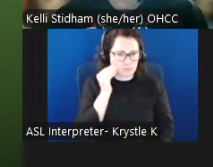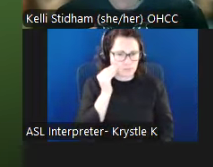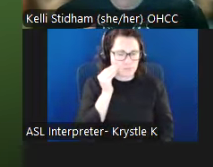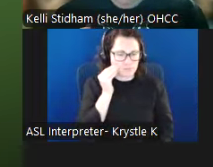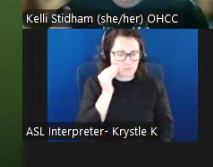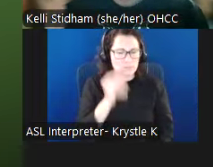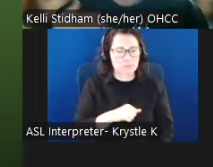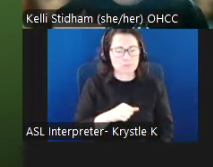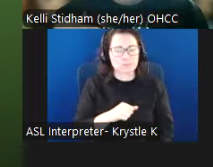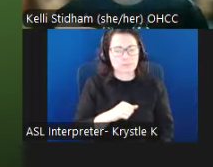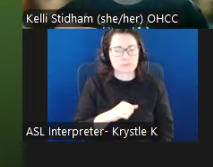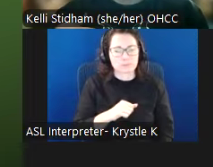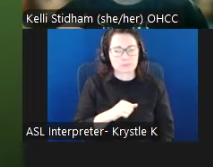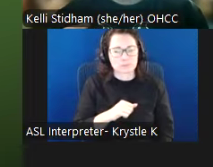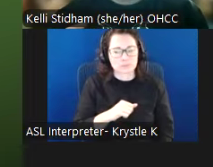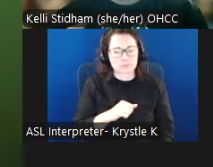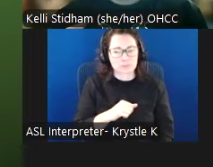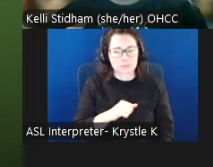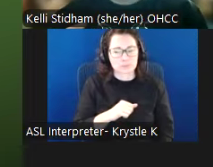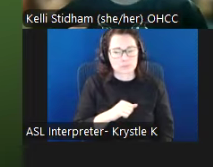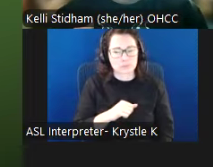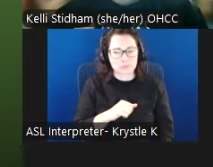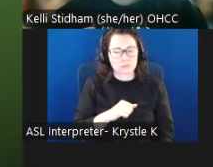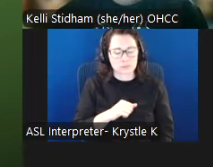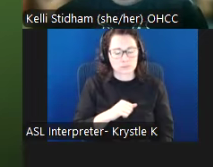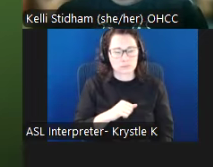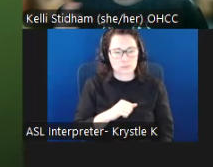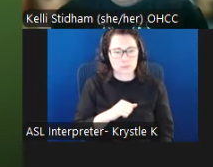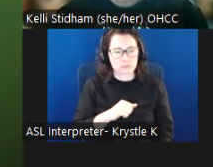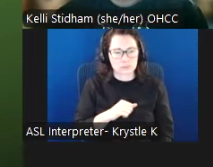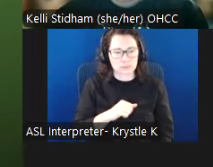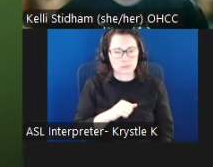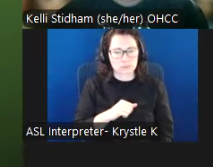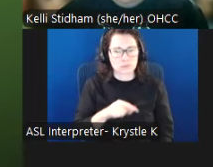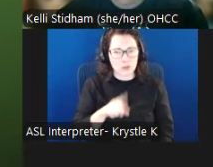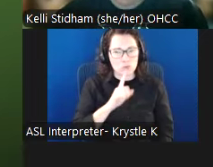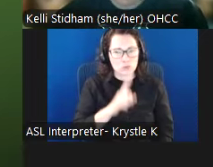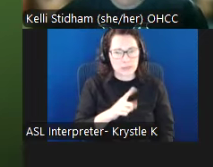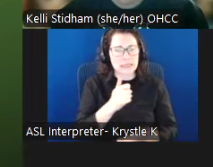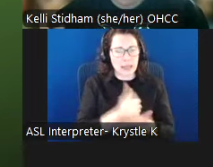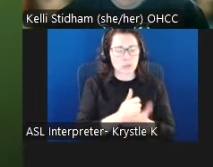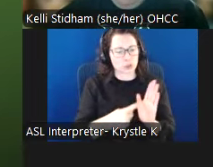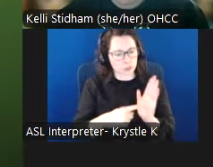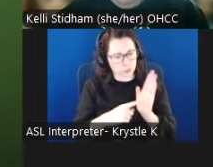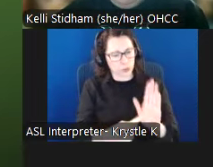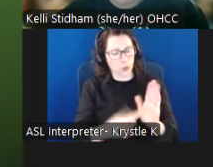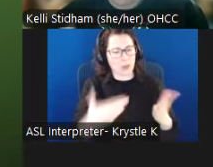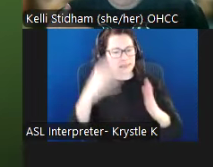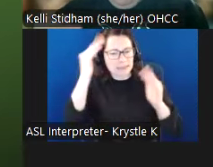um and it just helps to be able to um